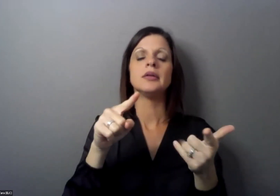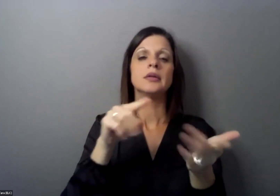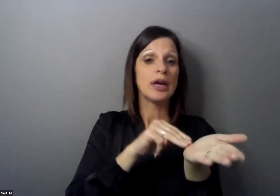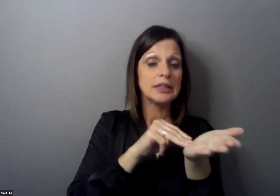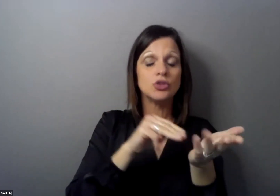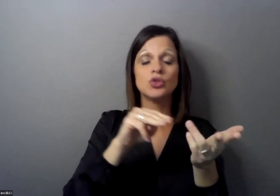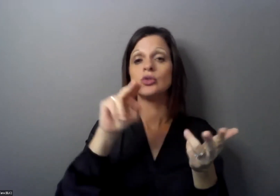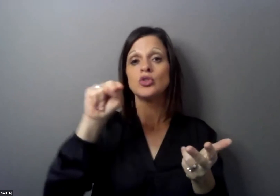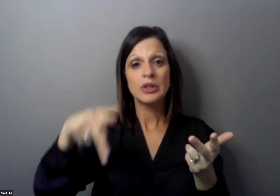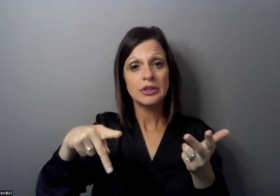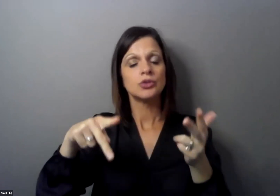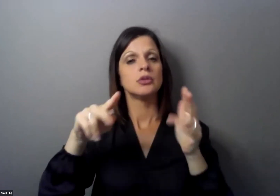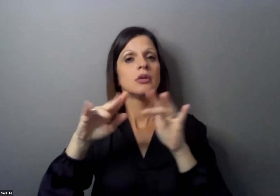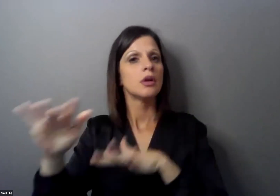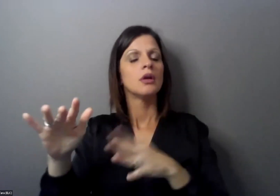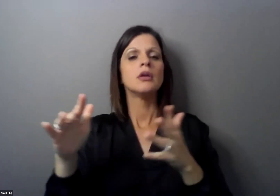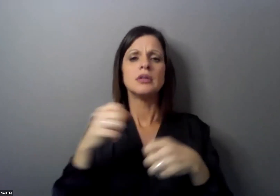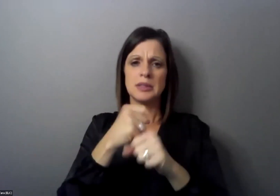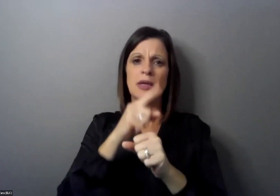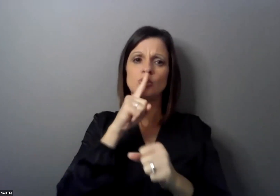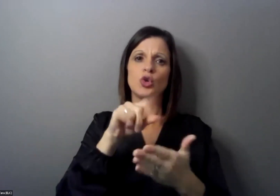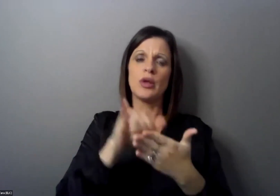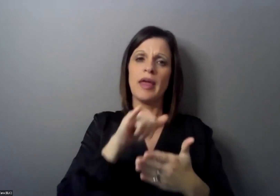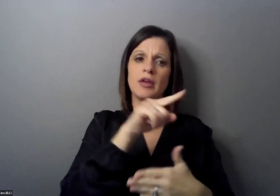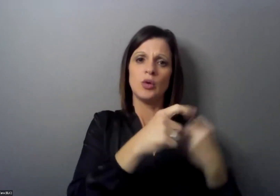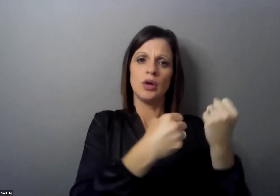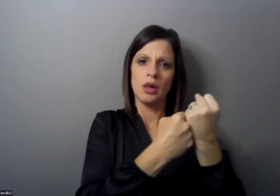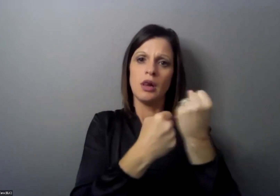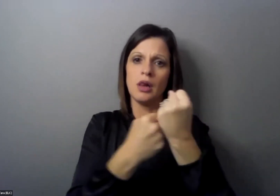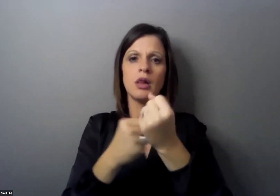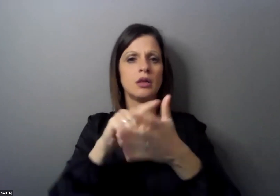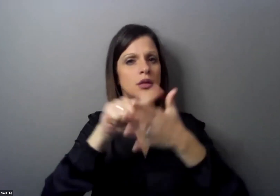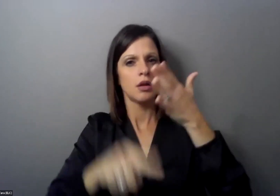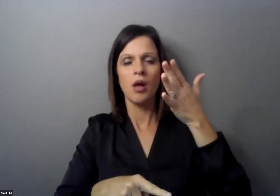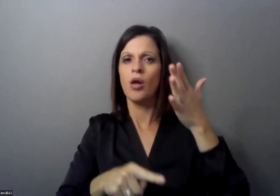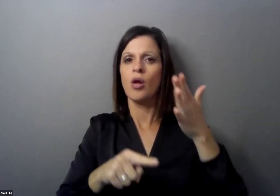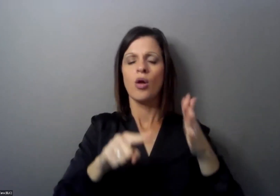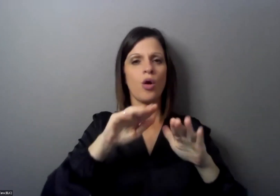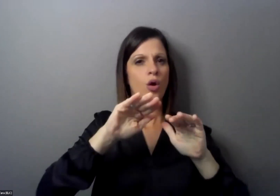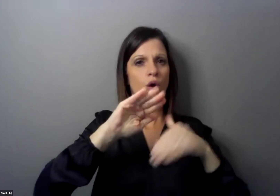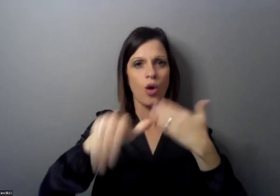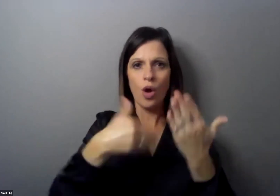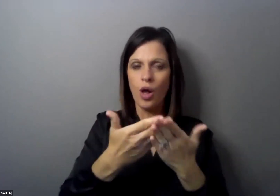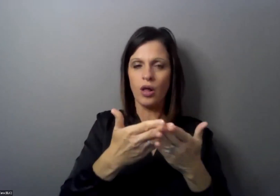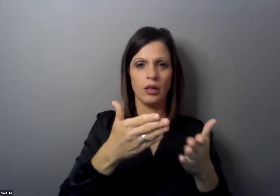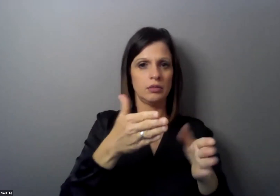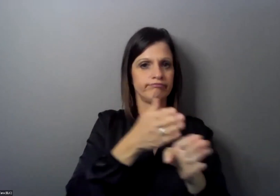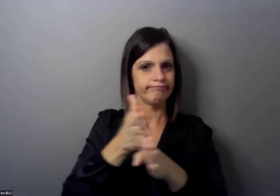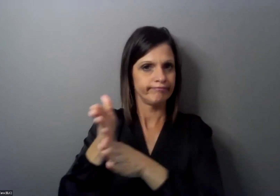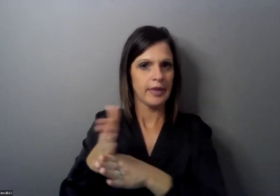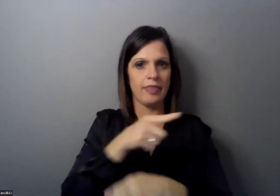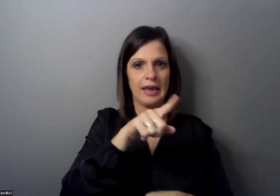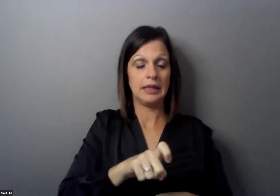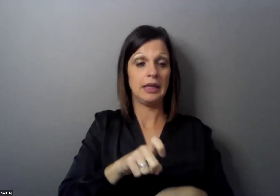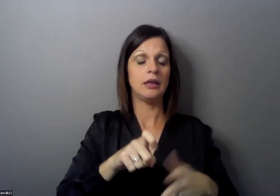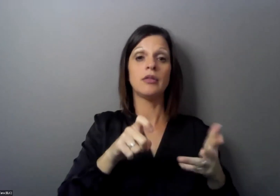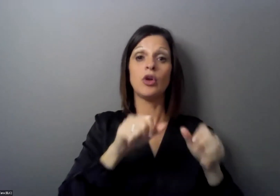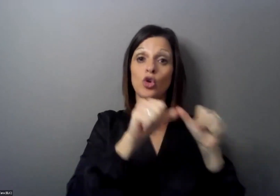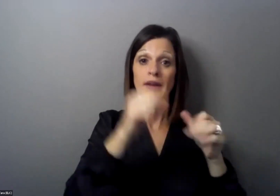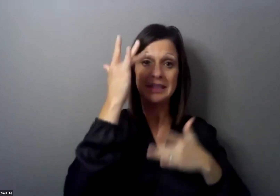to make sure that you are hitting every area that the person needs. Chronic disease management, emotional resources, and their life or case management